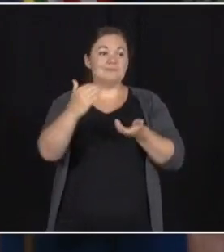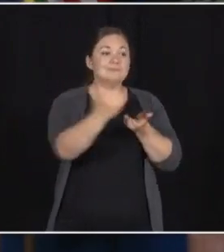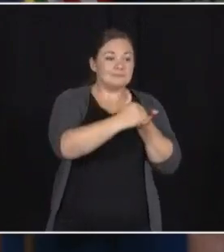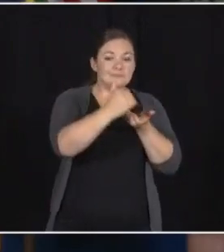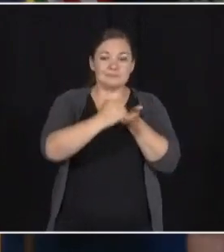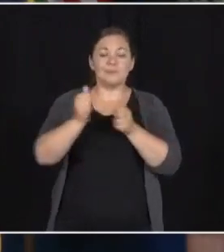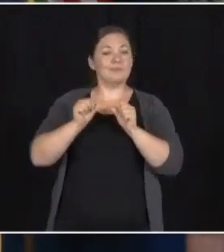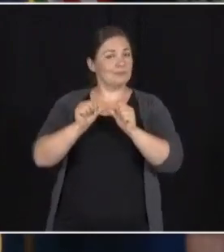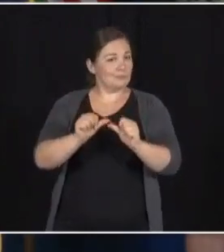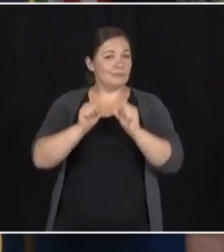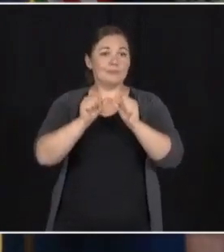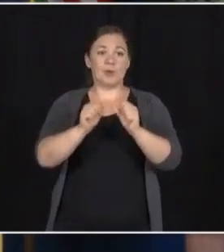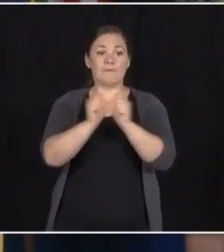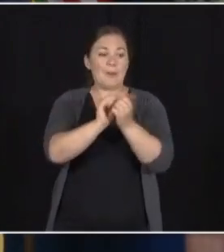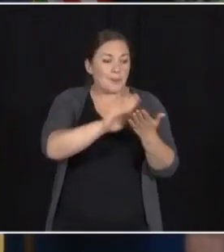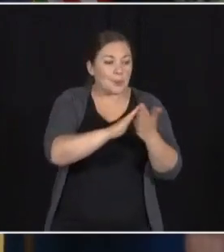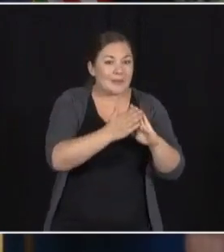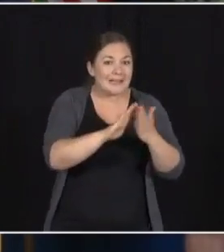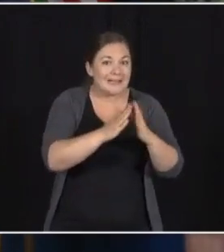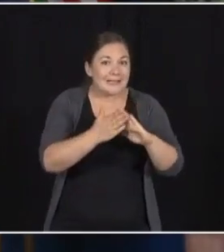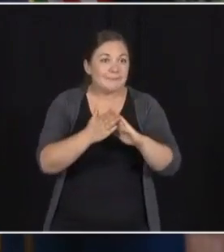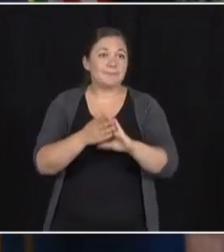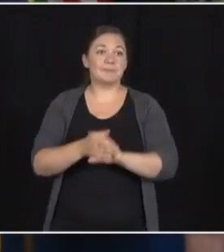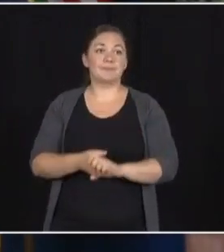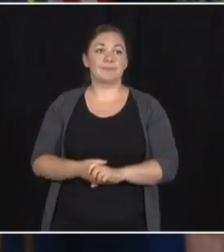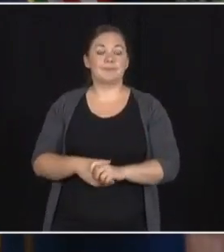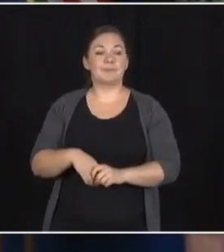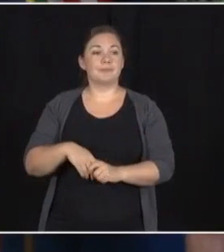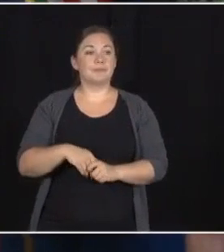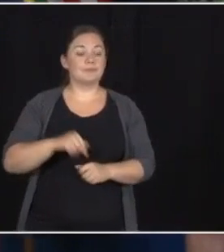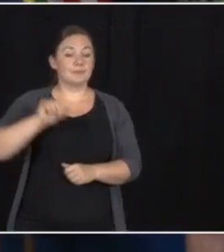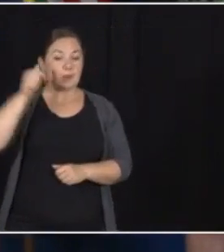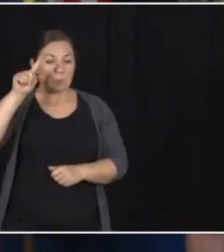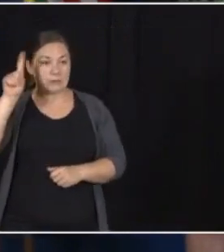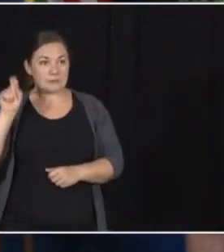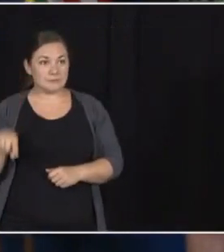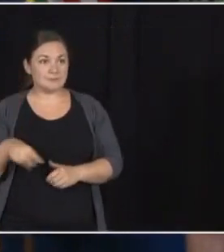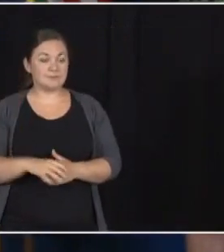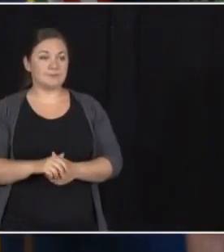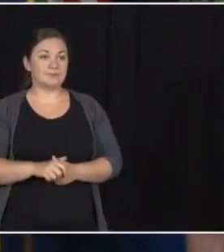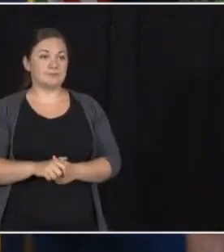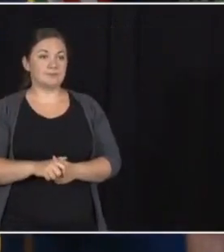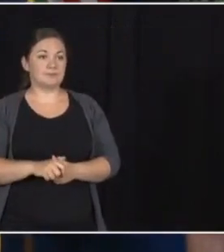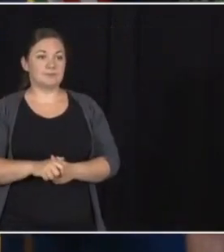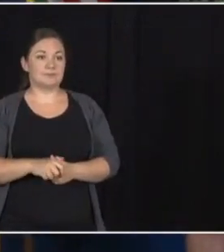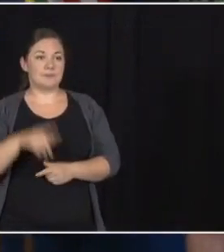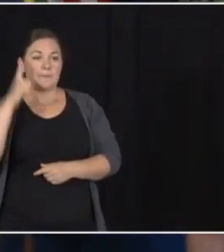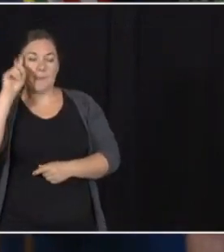municipal partners as well as local communities. My next question is for my colleague the premier in addition